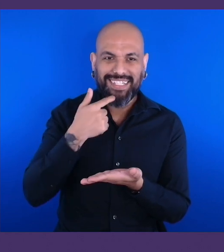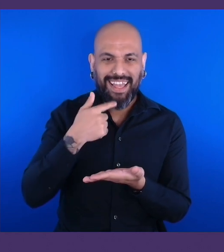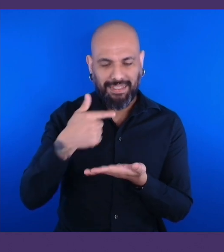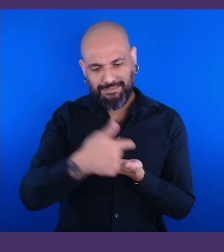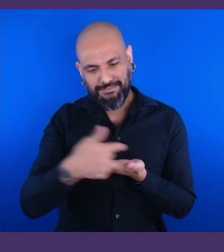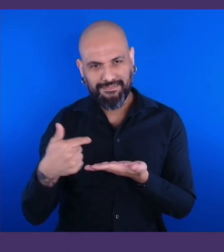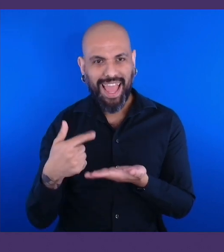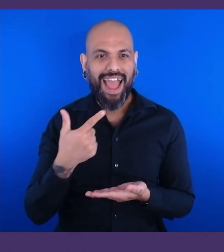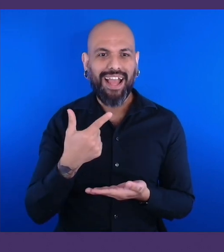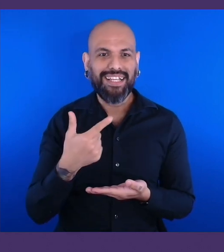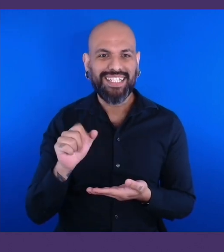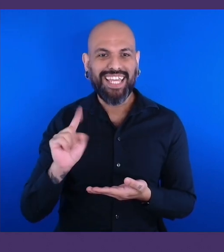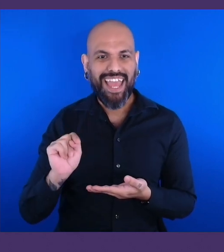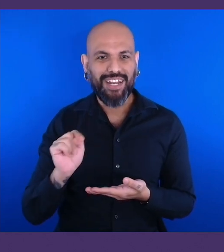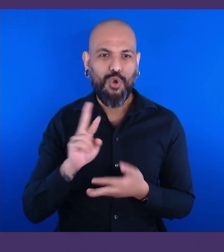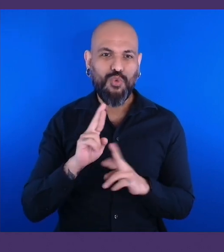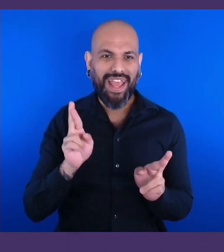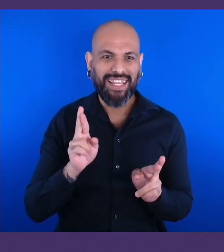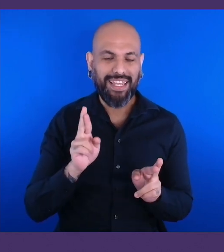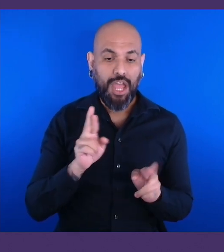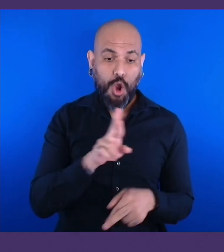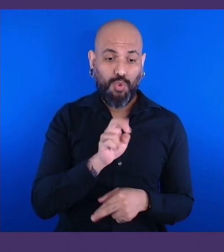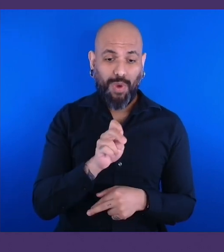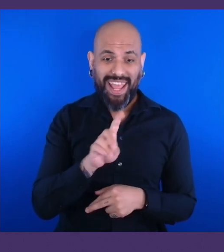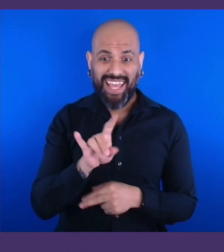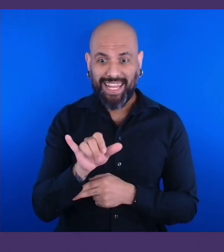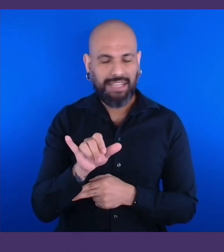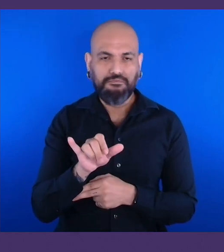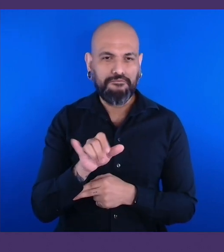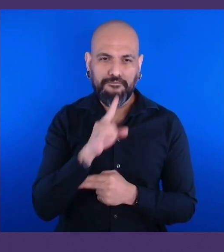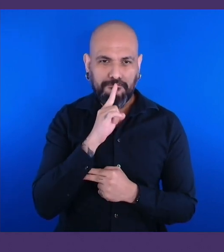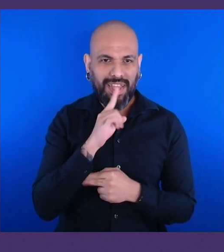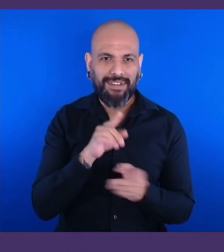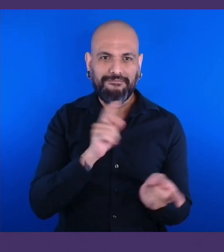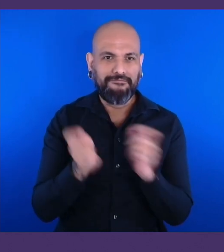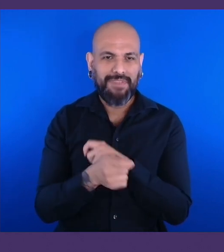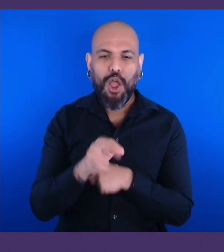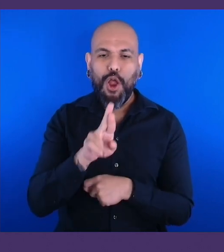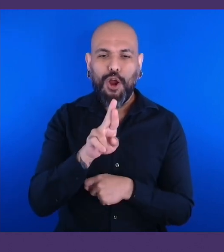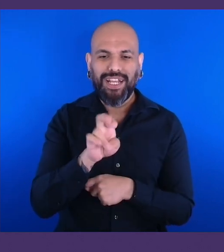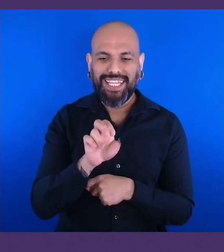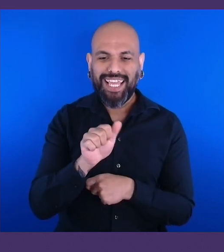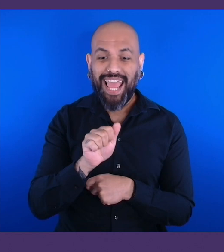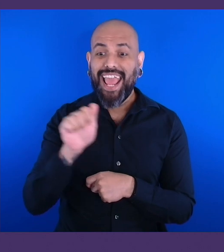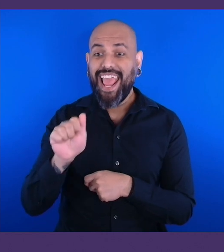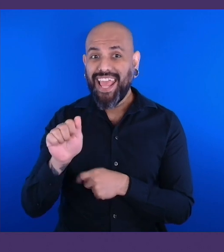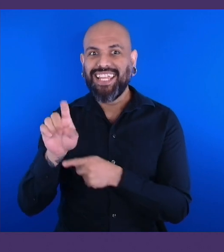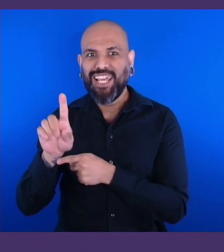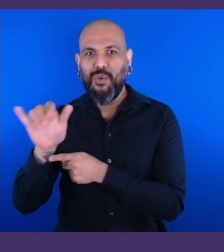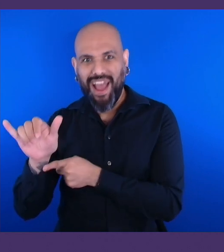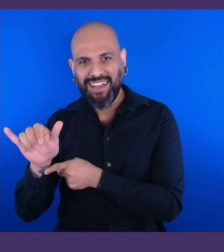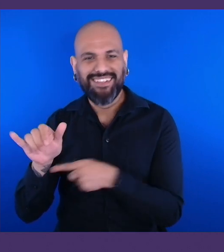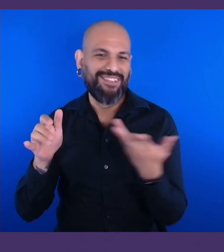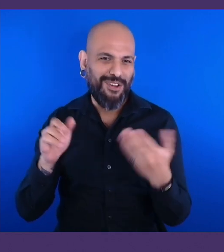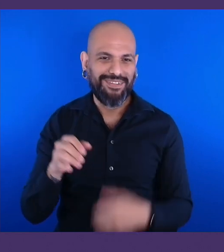of ready being spelled R-E-A-D-Y, it's R-E-A-A-D-Y.